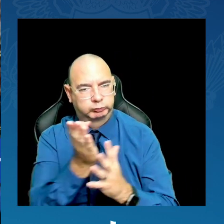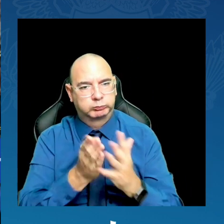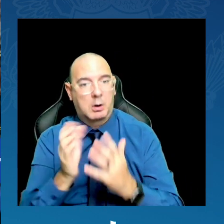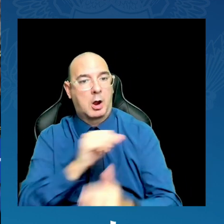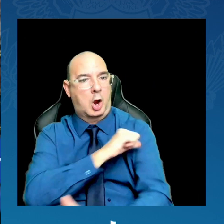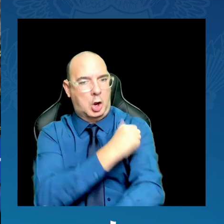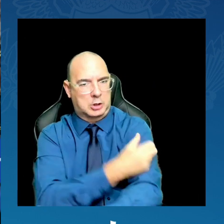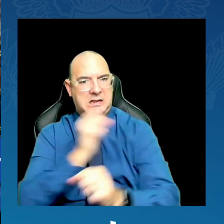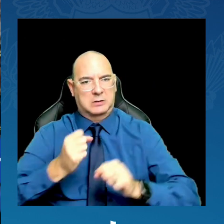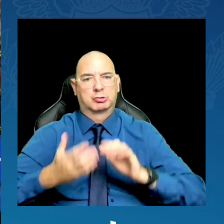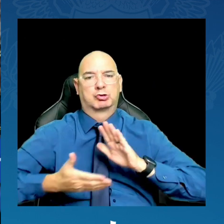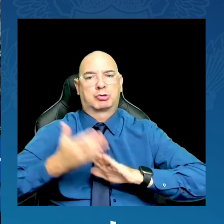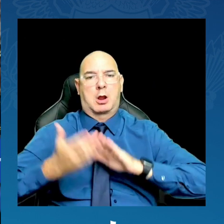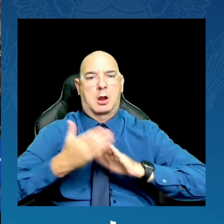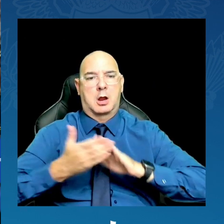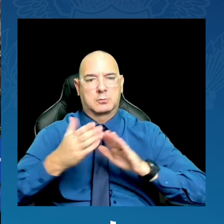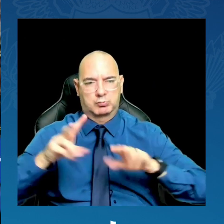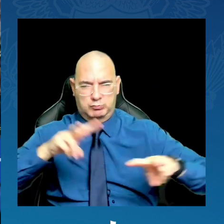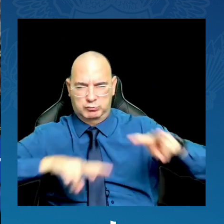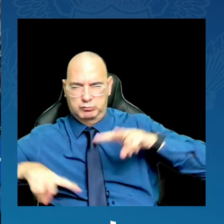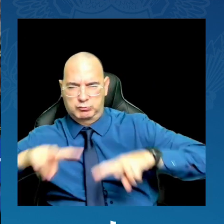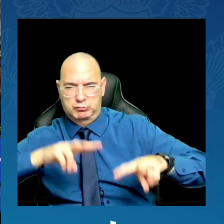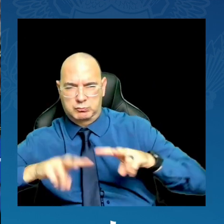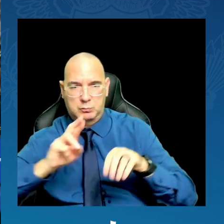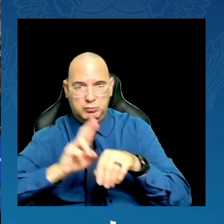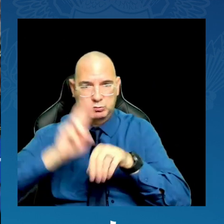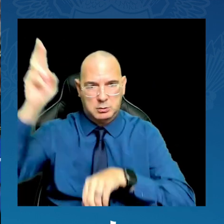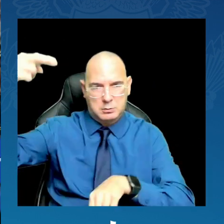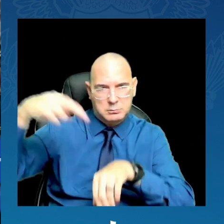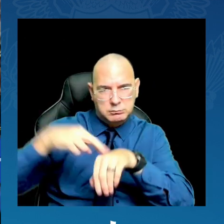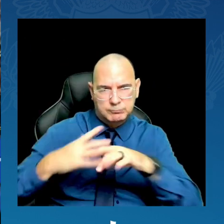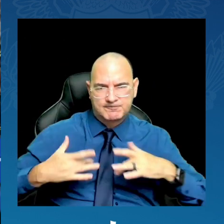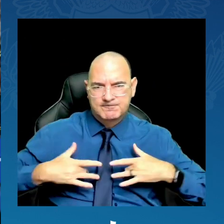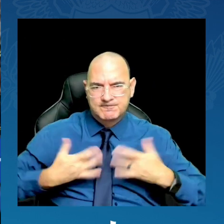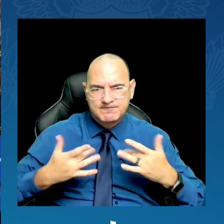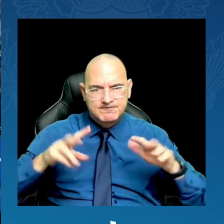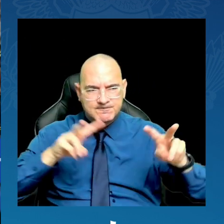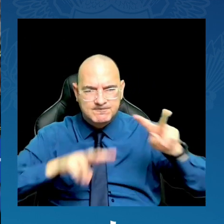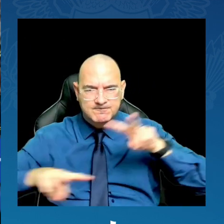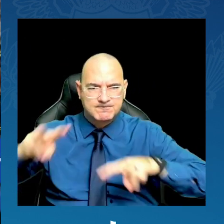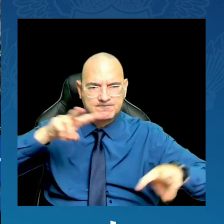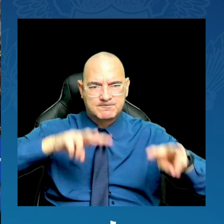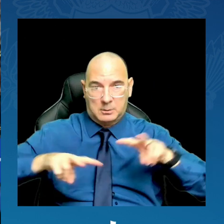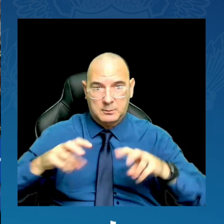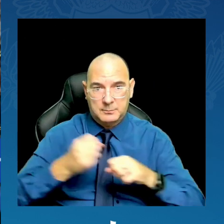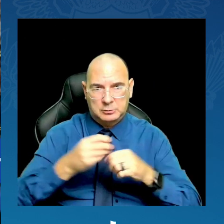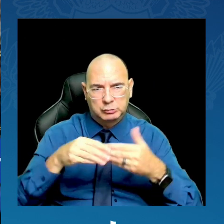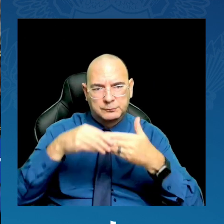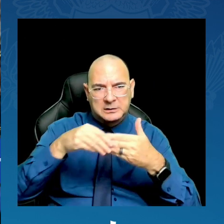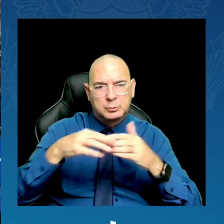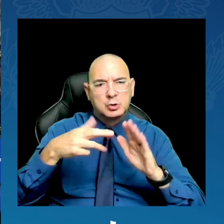we need a clear, predictable, flexible regulatory approach to support an industry with applications